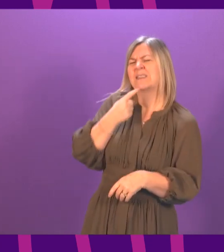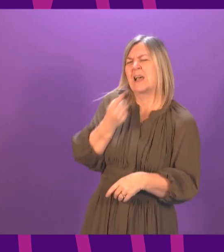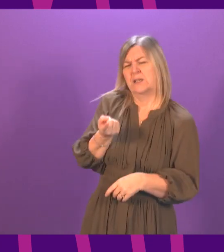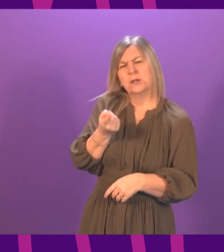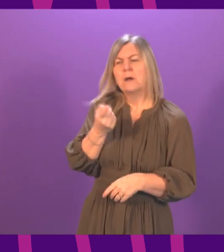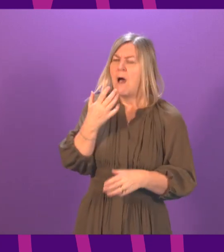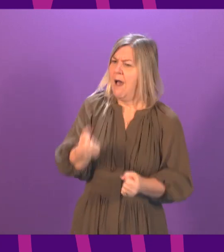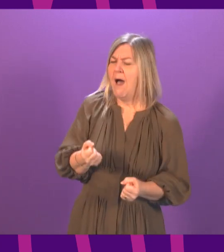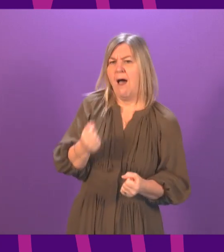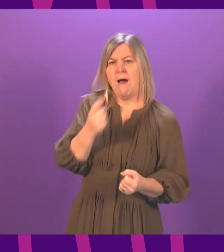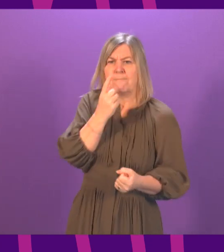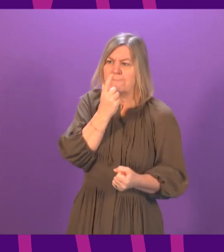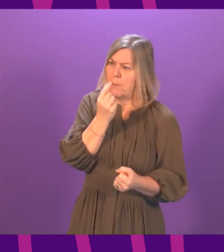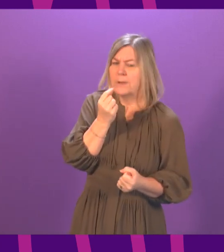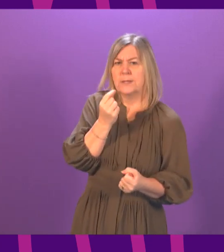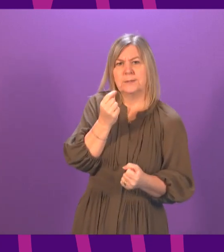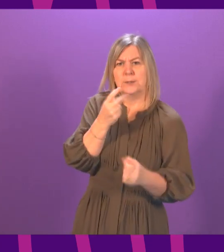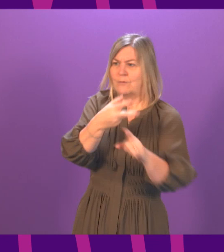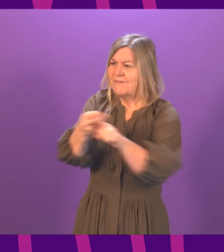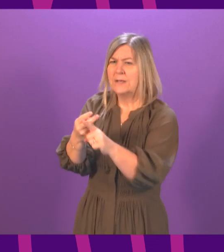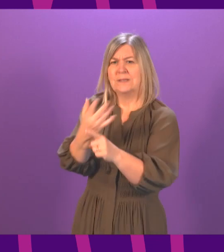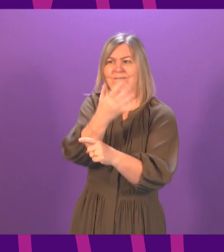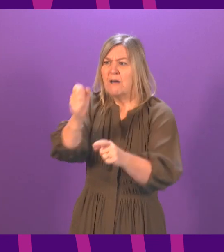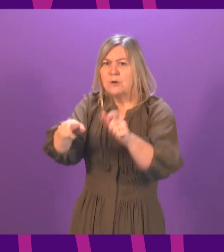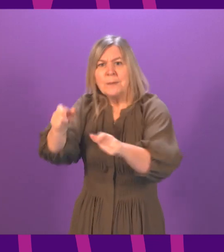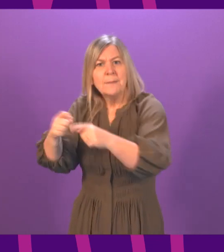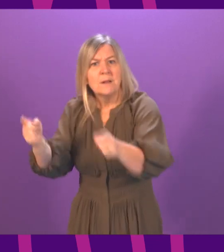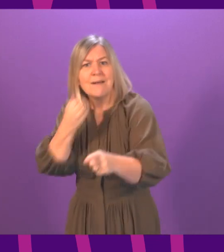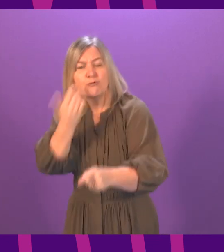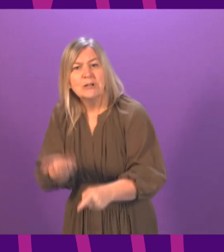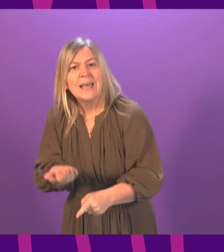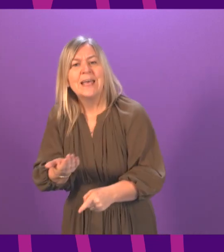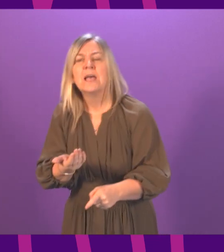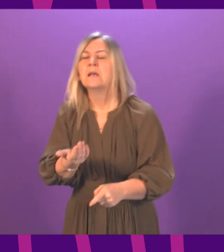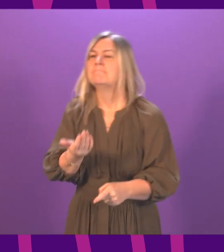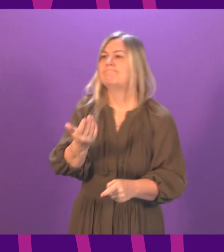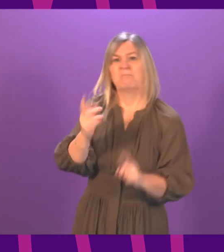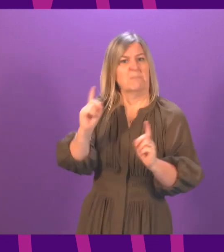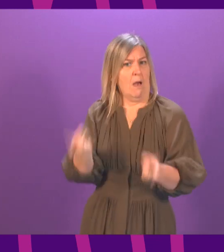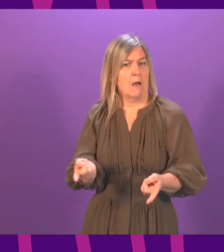Other GPs in the area share our frustration.” In Fife, a practice told its patients that it expects